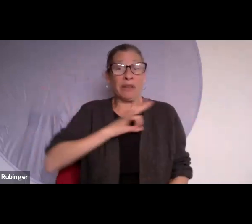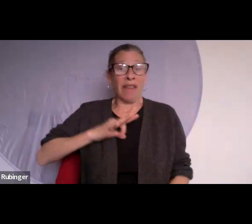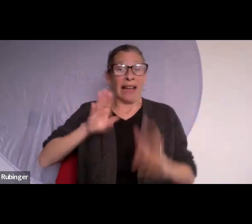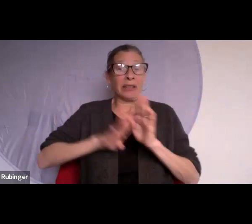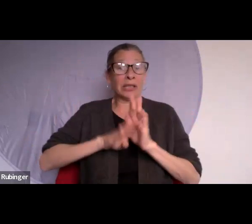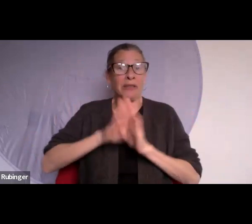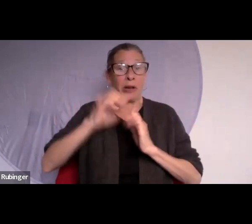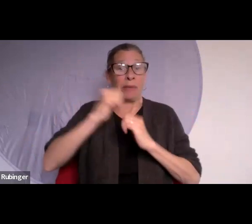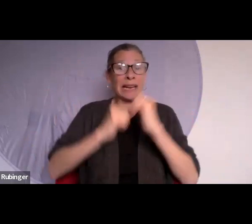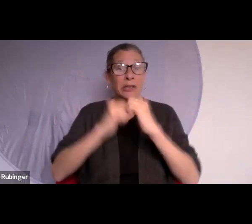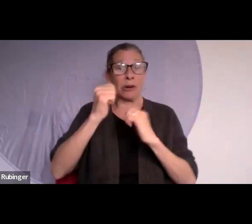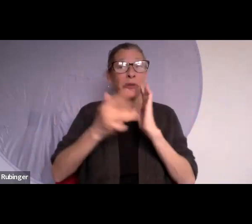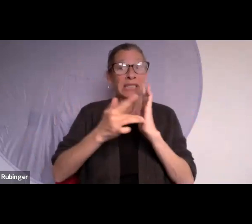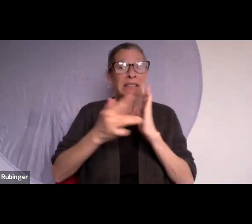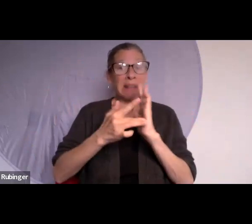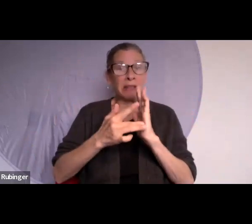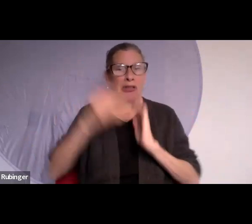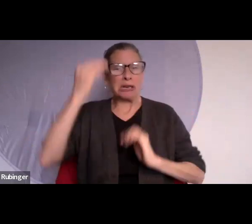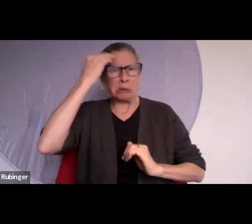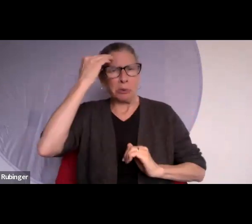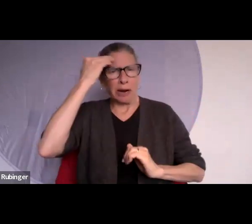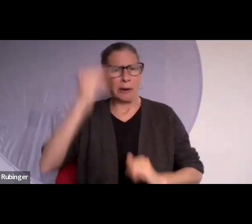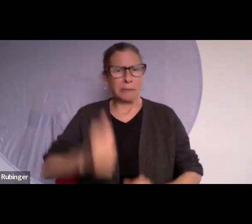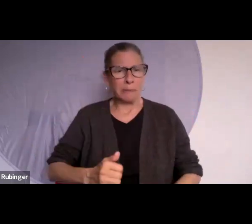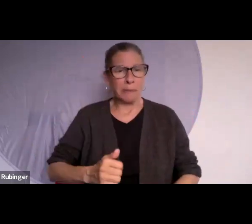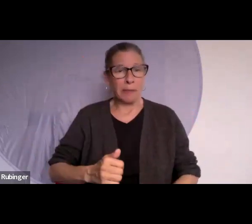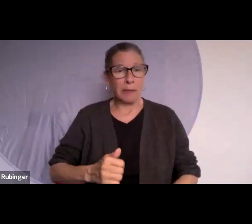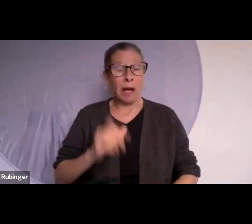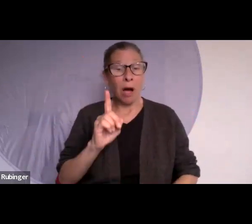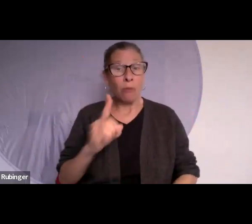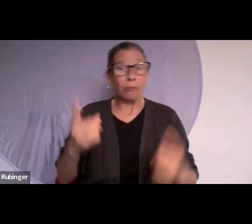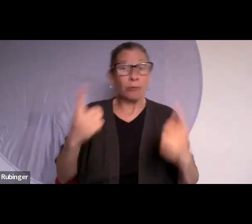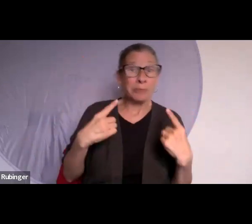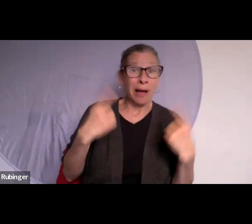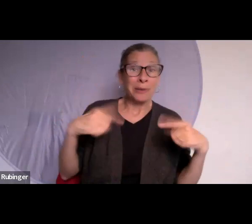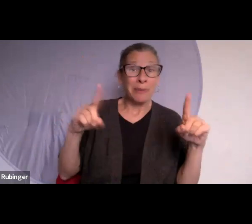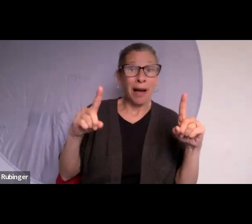definitely knows. Oh, we got a response. It is CUNY wide. Yeah,